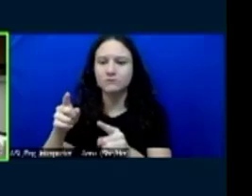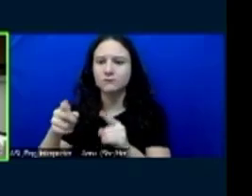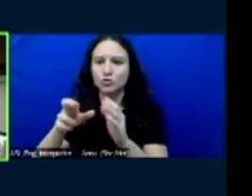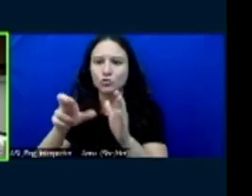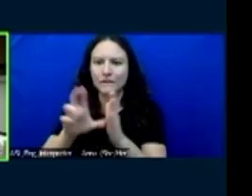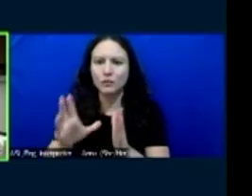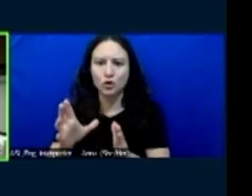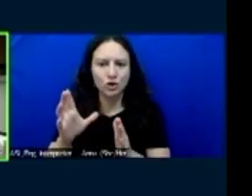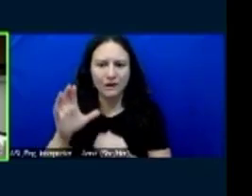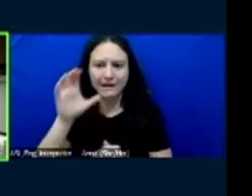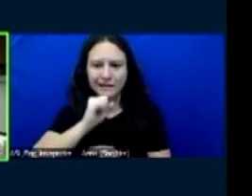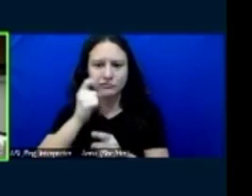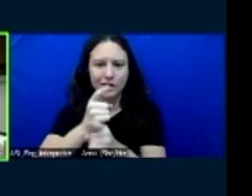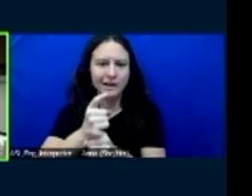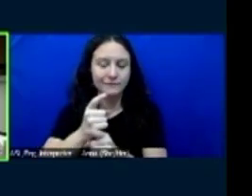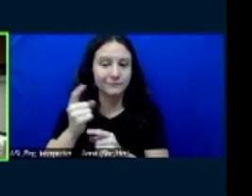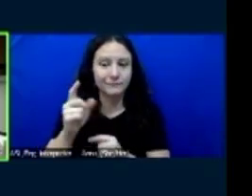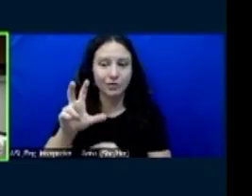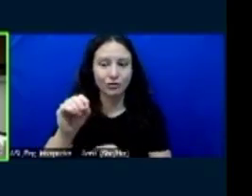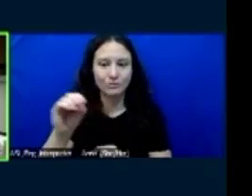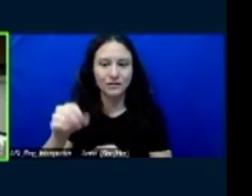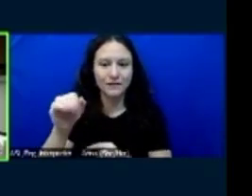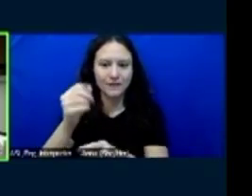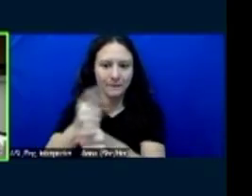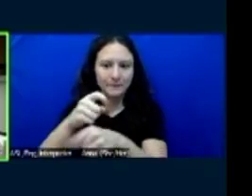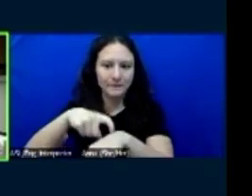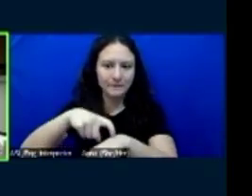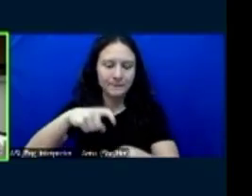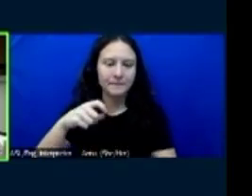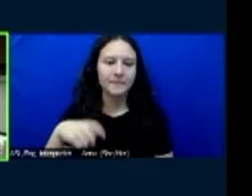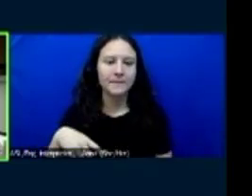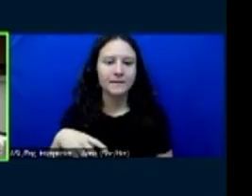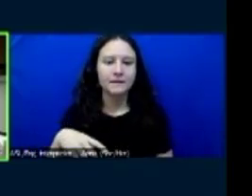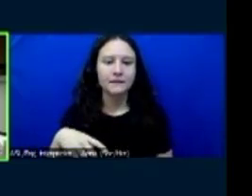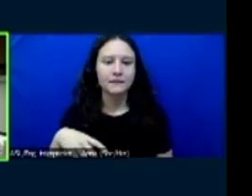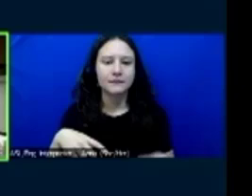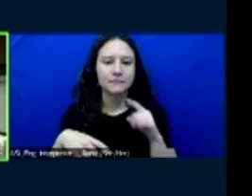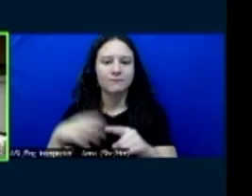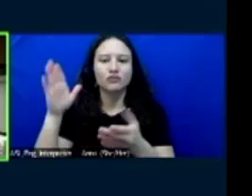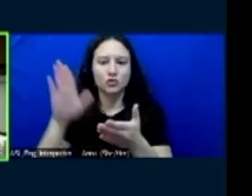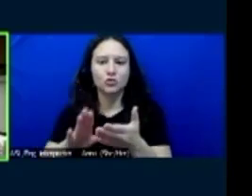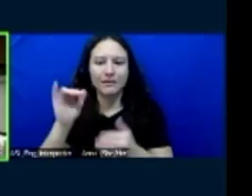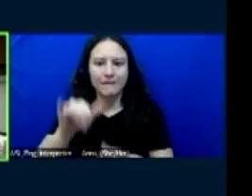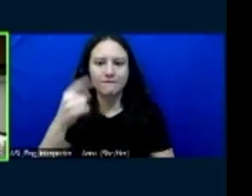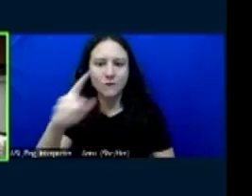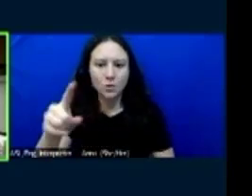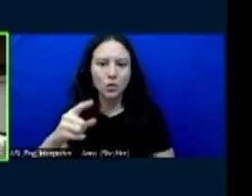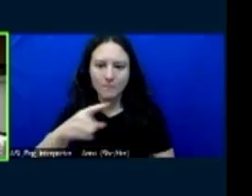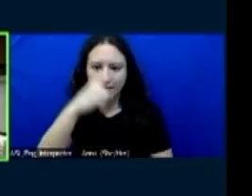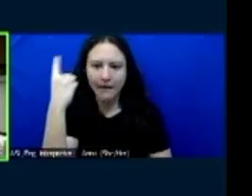of the pie race for black applicants, but for white applicants, whether it's the match sample or the random sample,